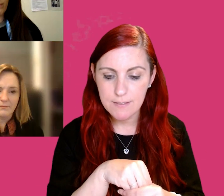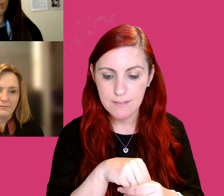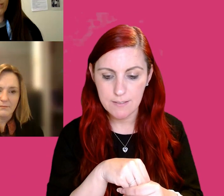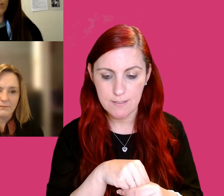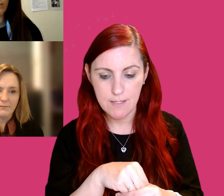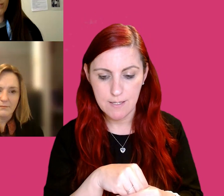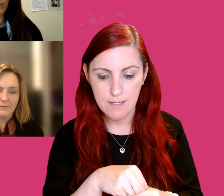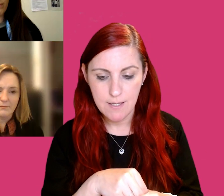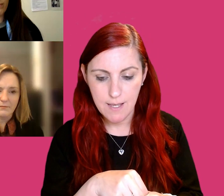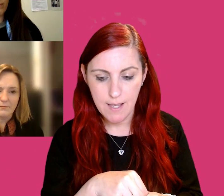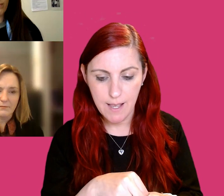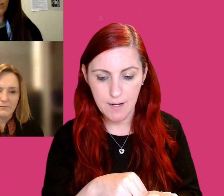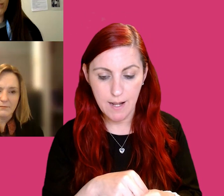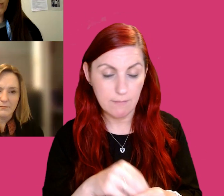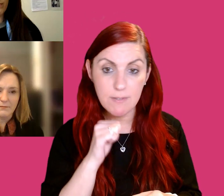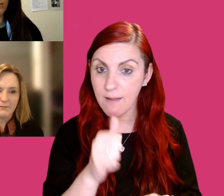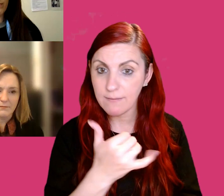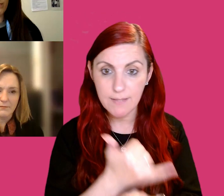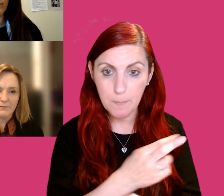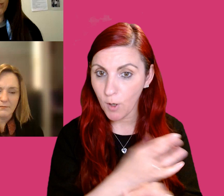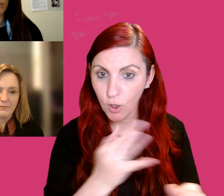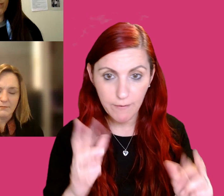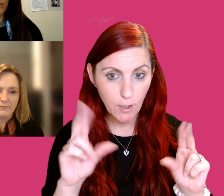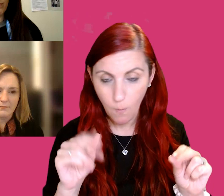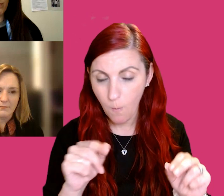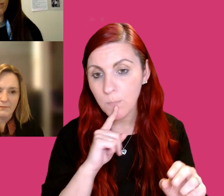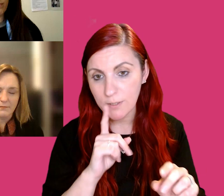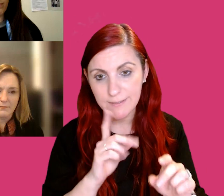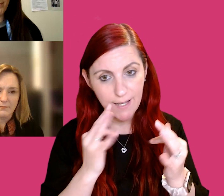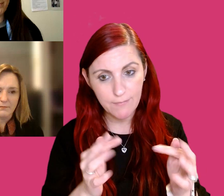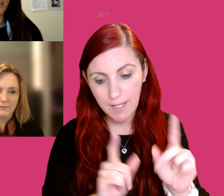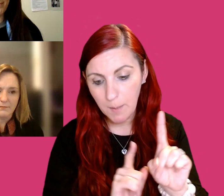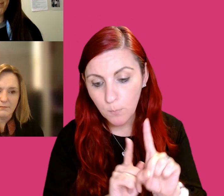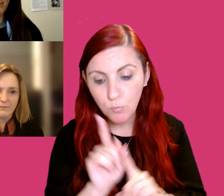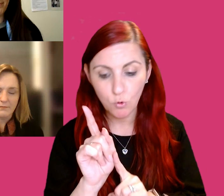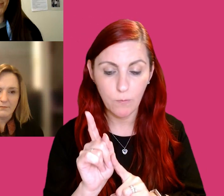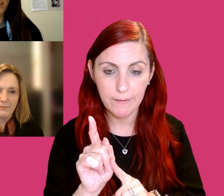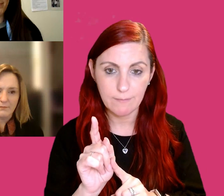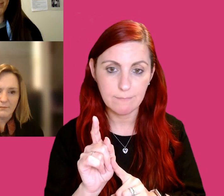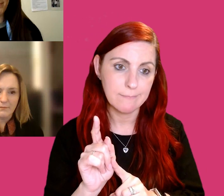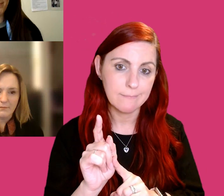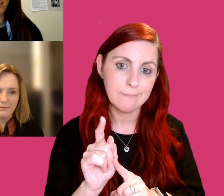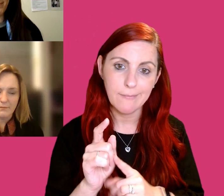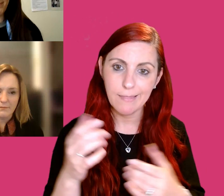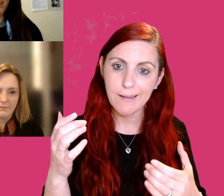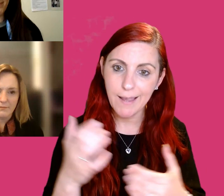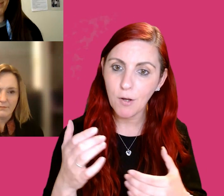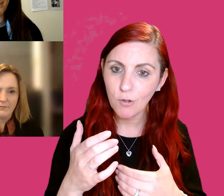is it's not yet perfect and but we're definitely on a path to perfection in a way that we weren't